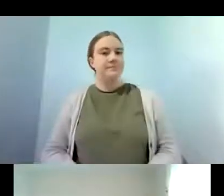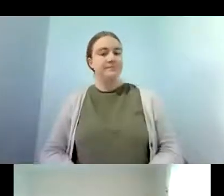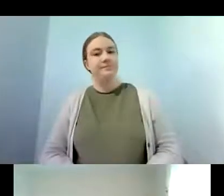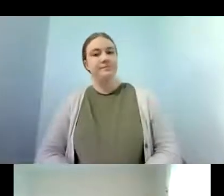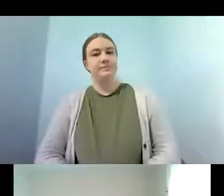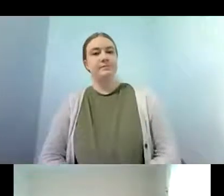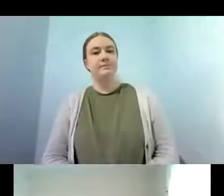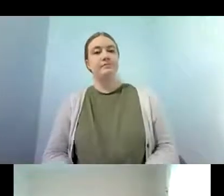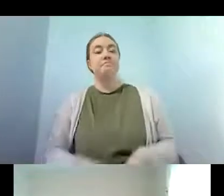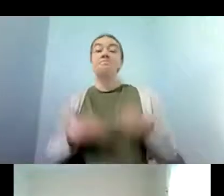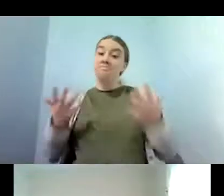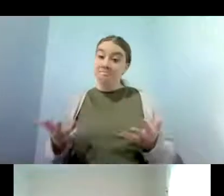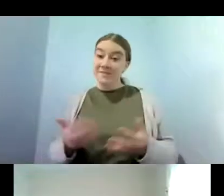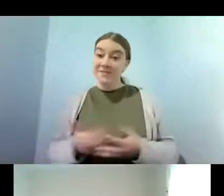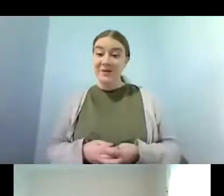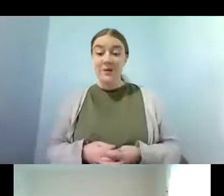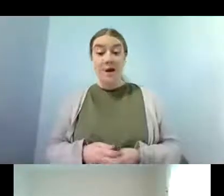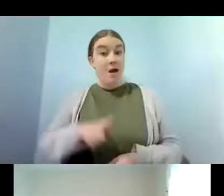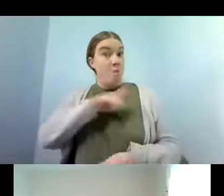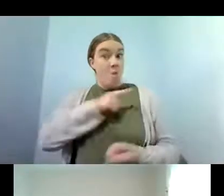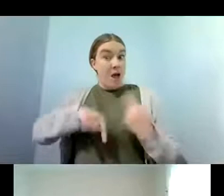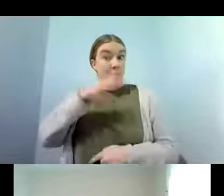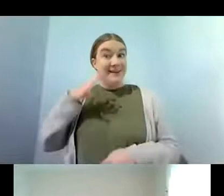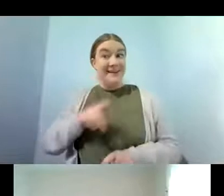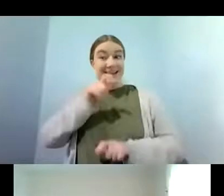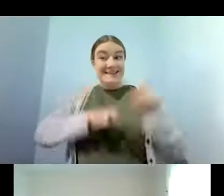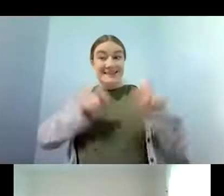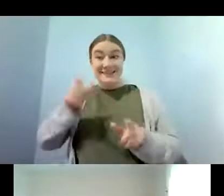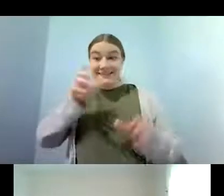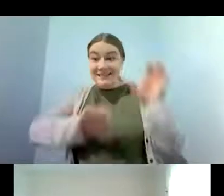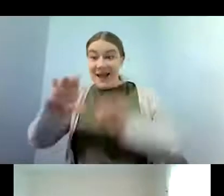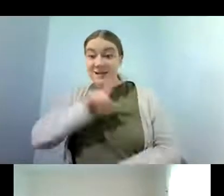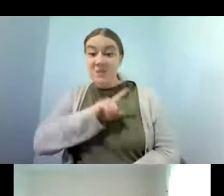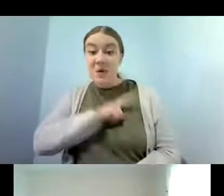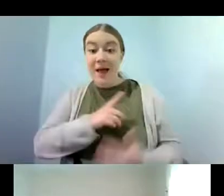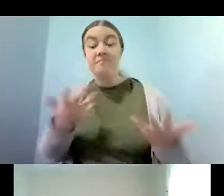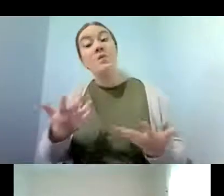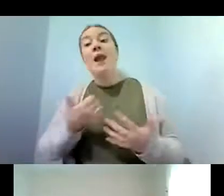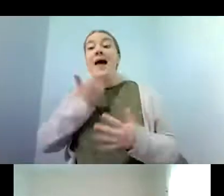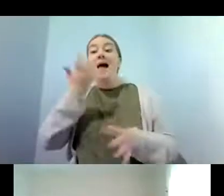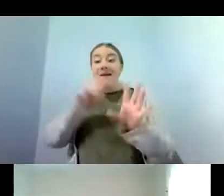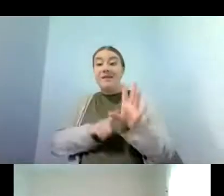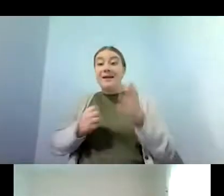so why do we need citizen scientists well each spring as the shad migrate up to severn we need